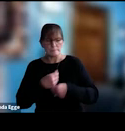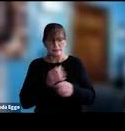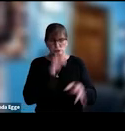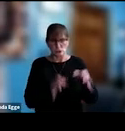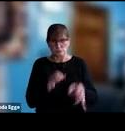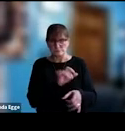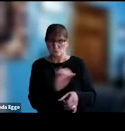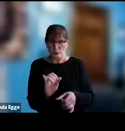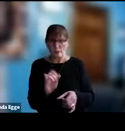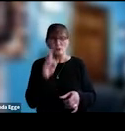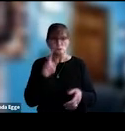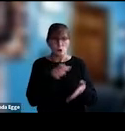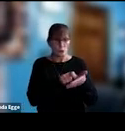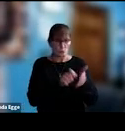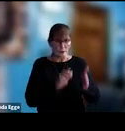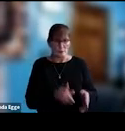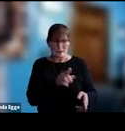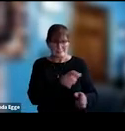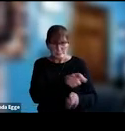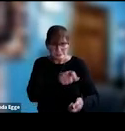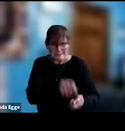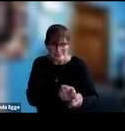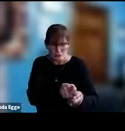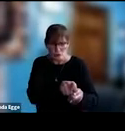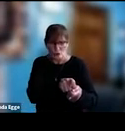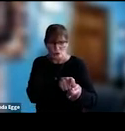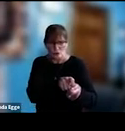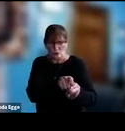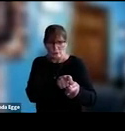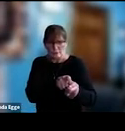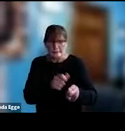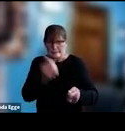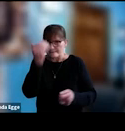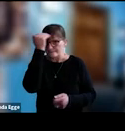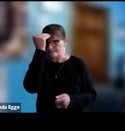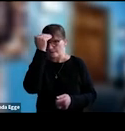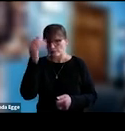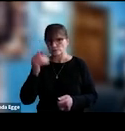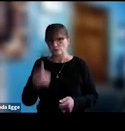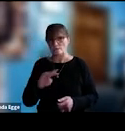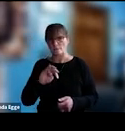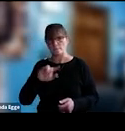So that writer has a particular knowledge of methamphetamine use. So she was able to use that.